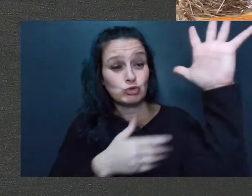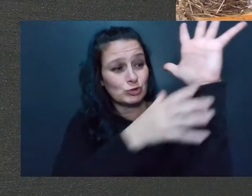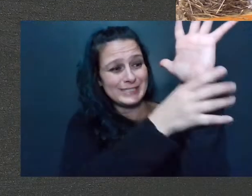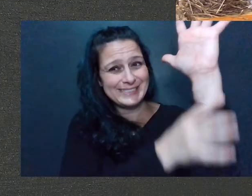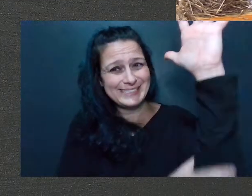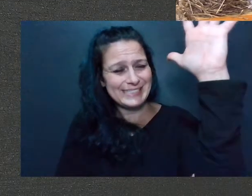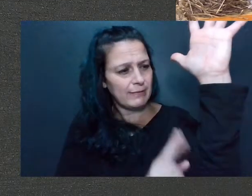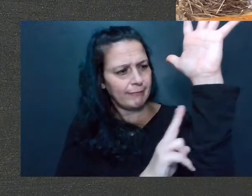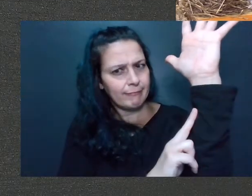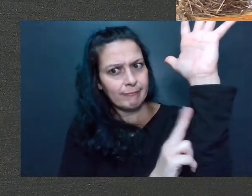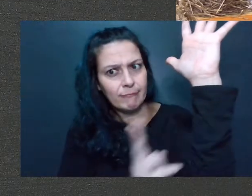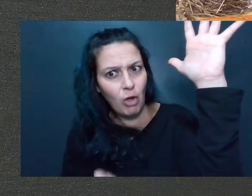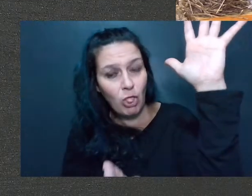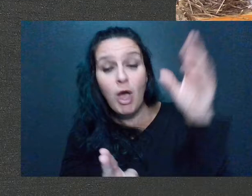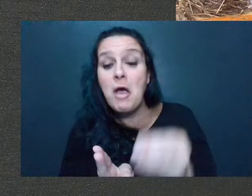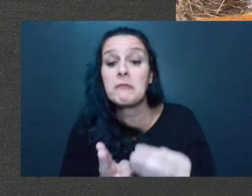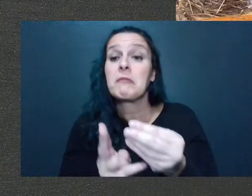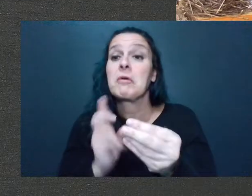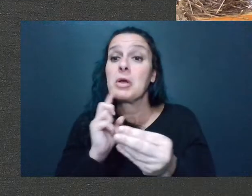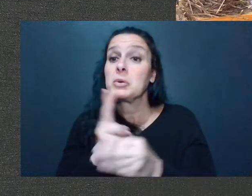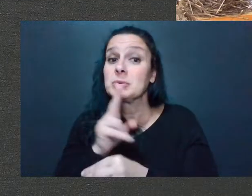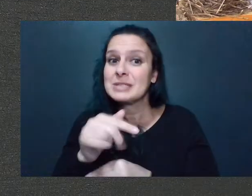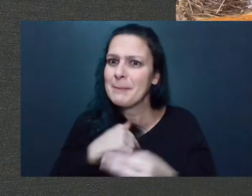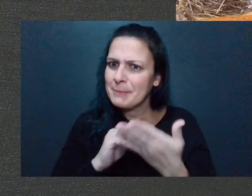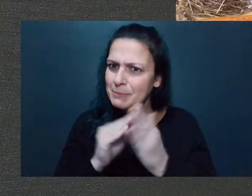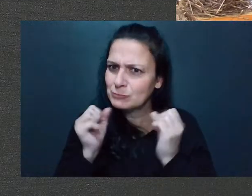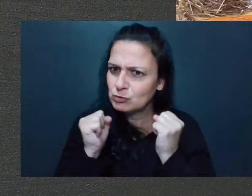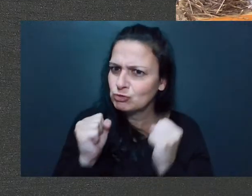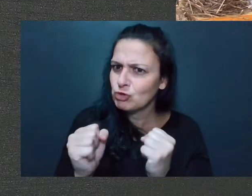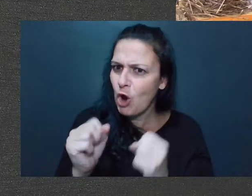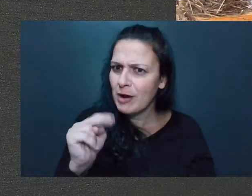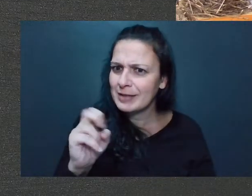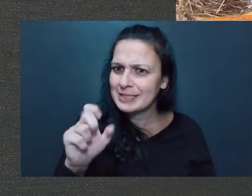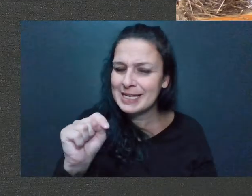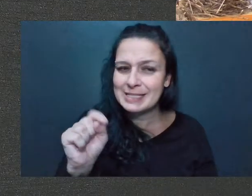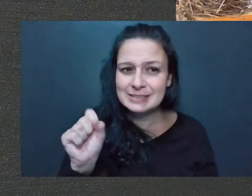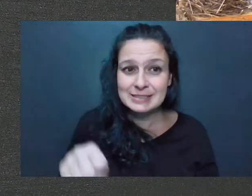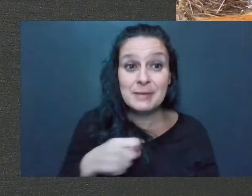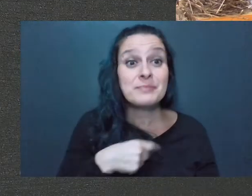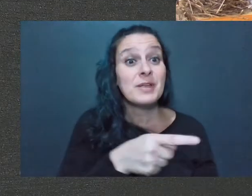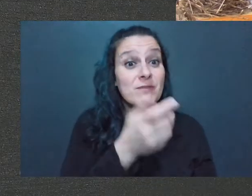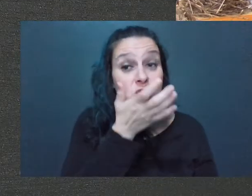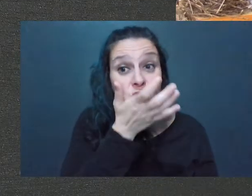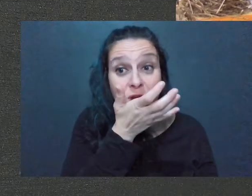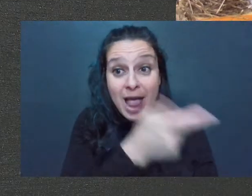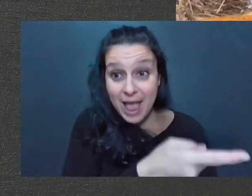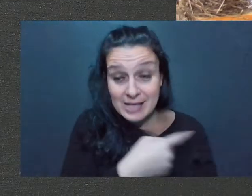That'd be good, right? That could help us make this nice and strong. Here's some grass.